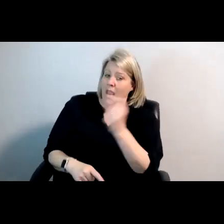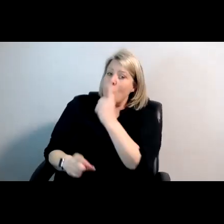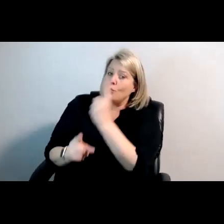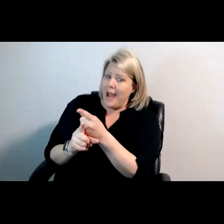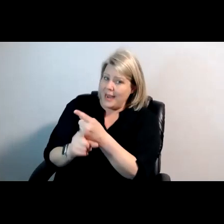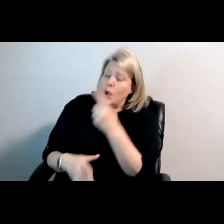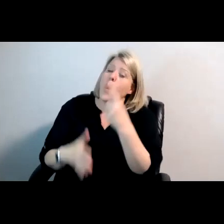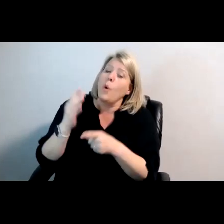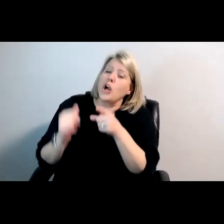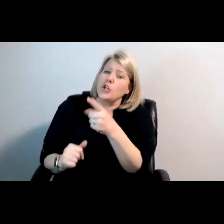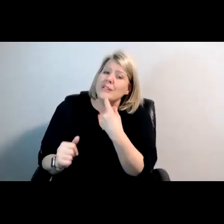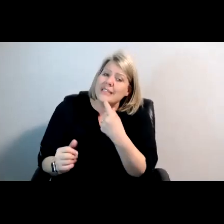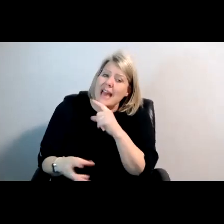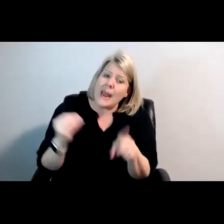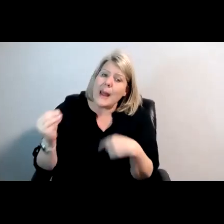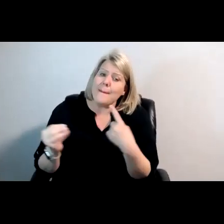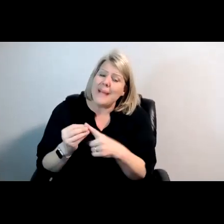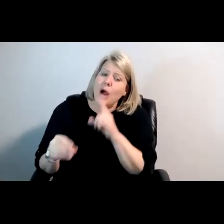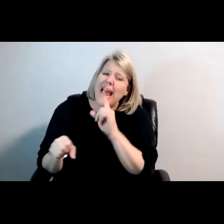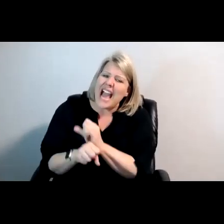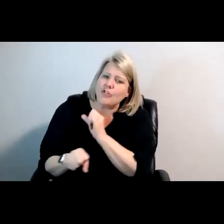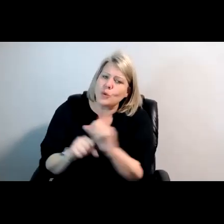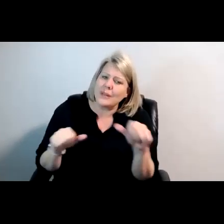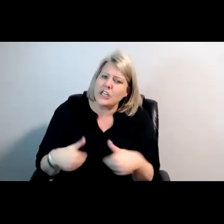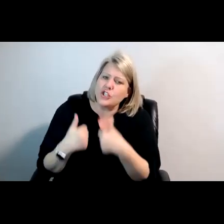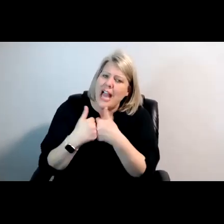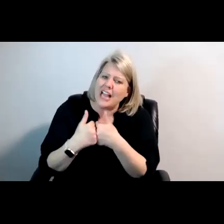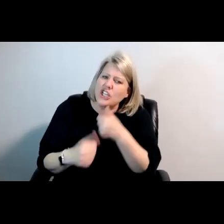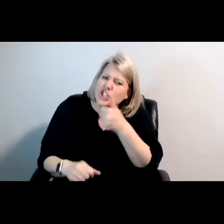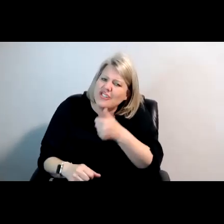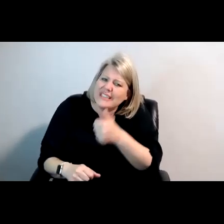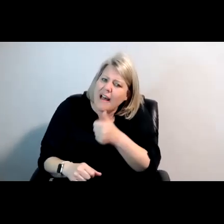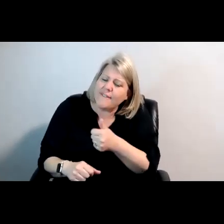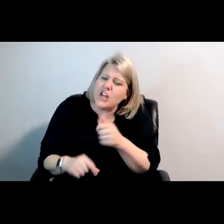about really challenging yourself to test out their understanding